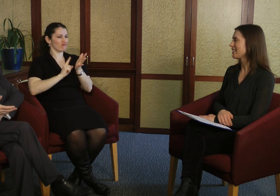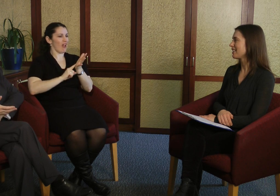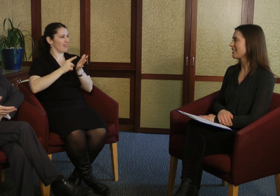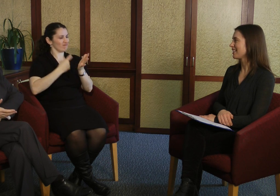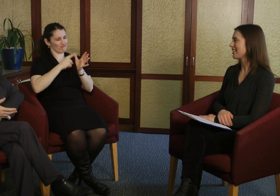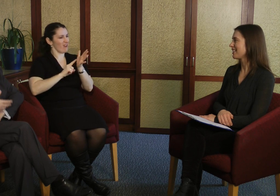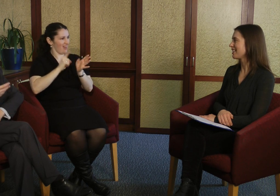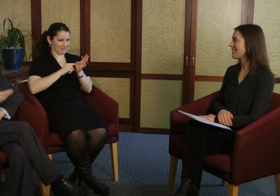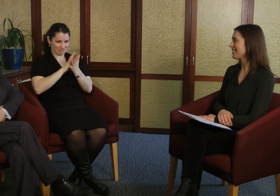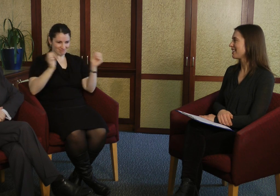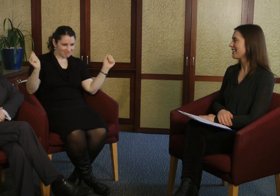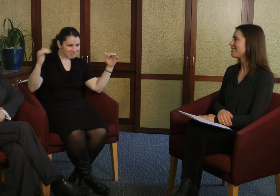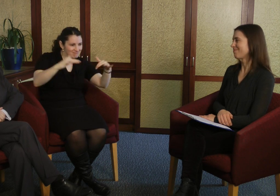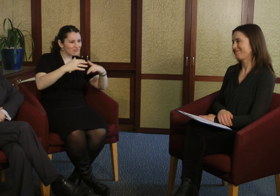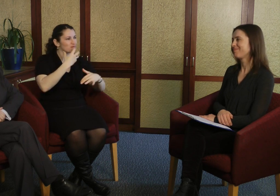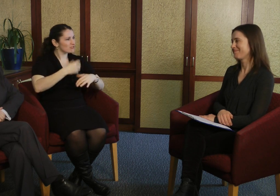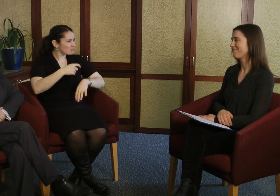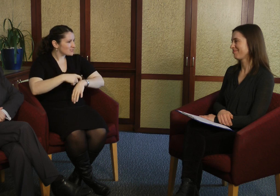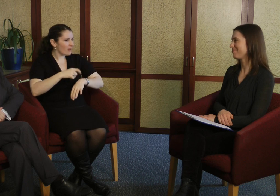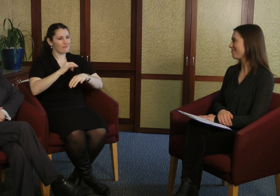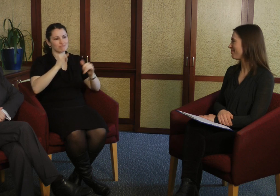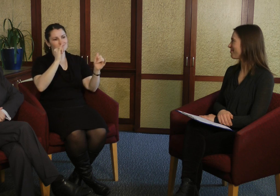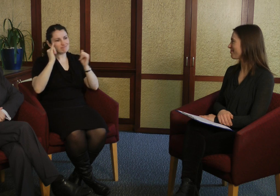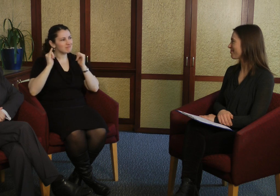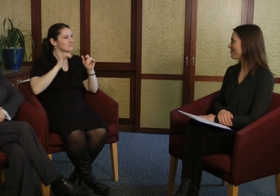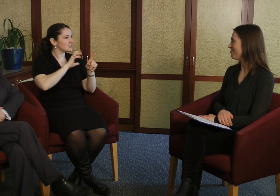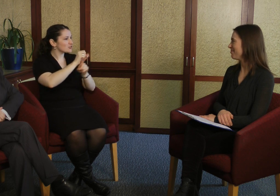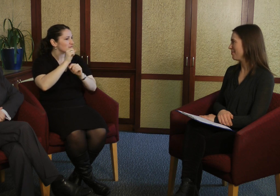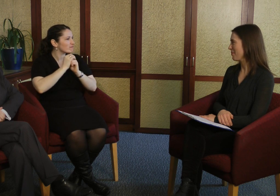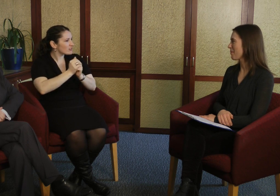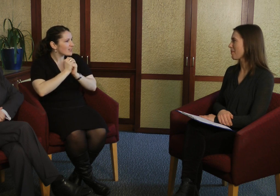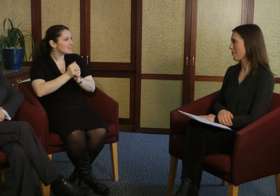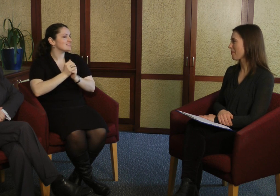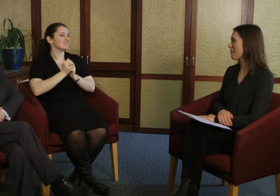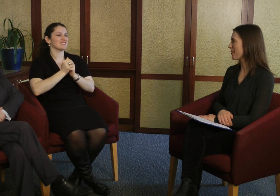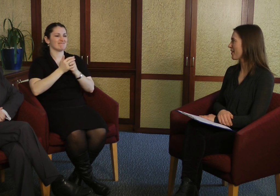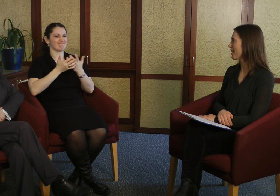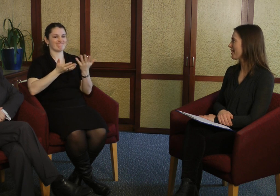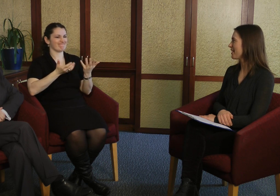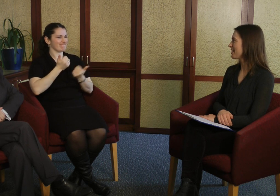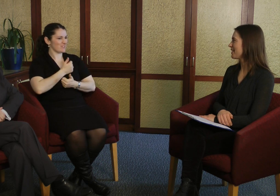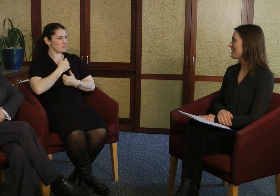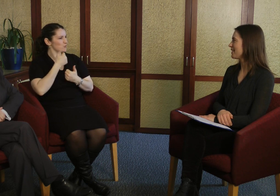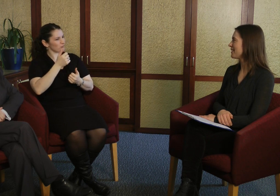year at Christmas time and catch up with friends and just have a really relaxing casual time